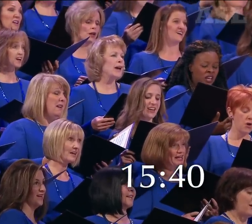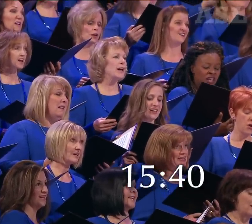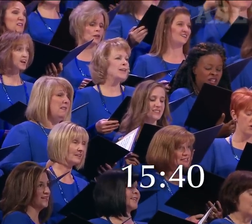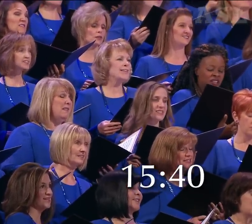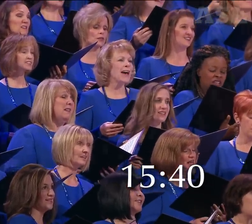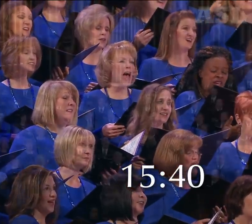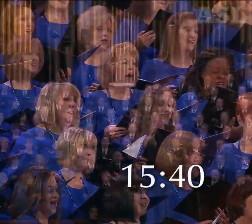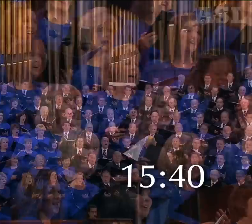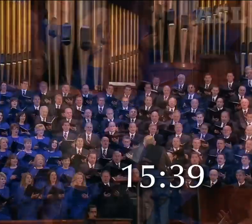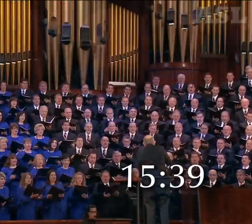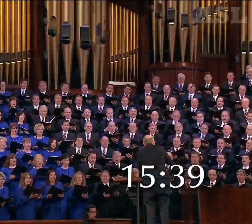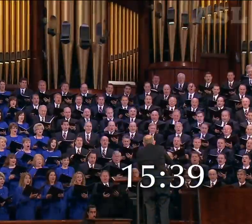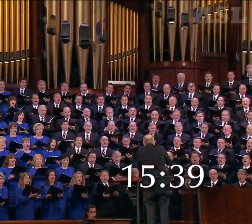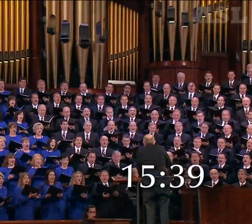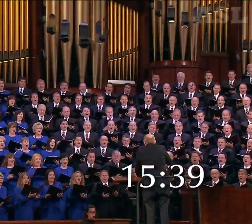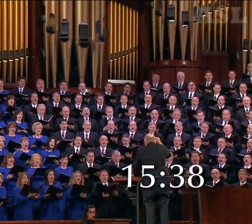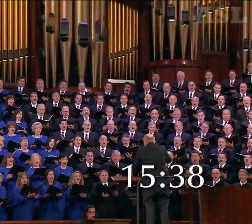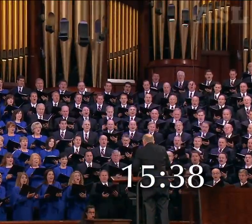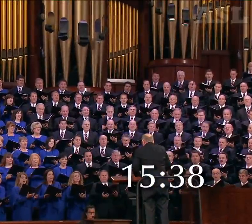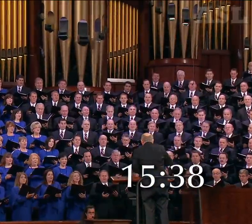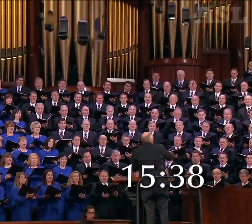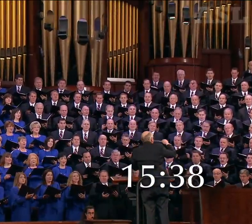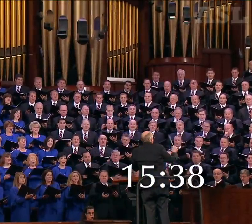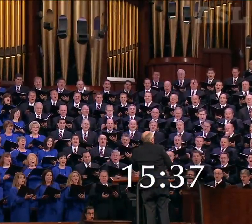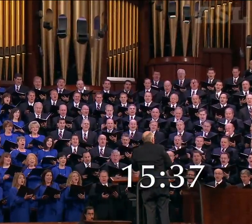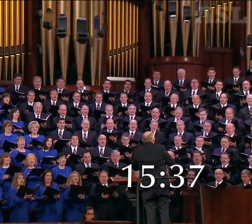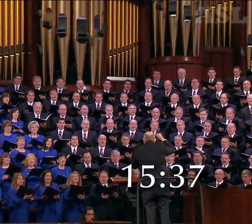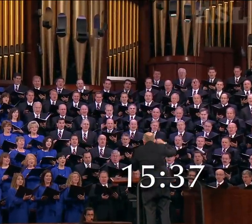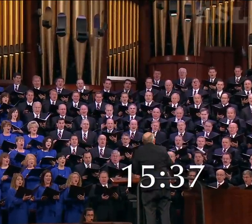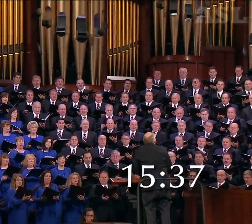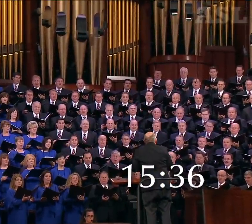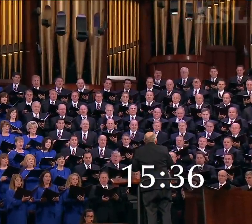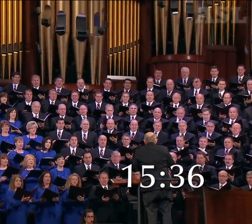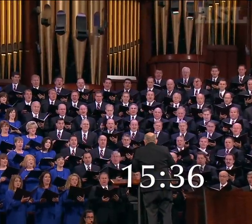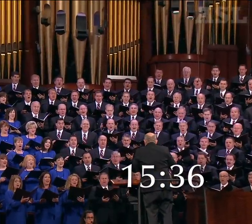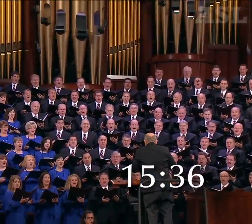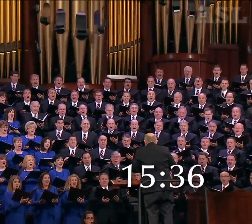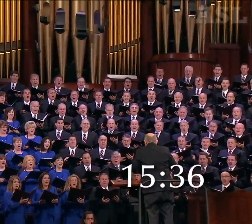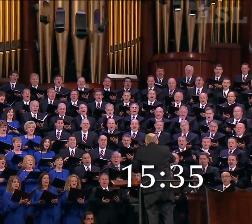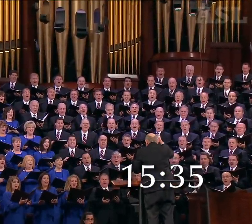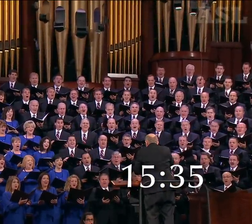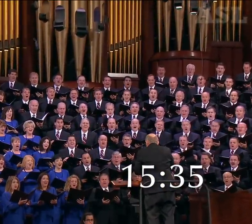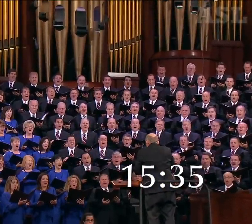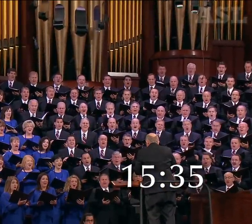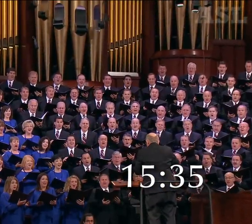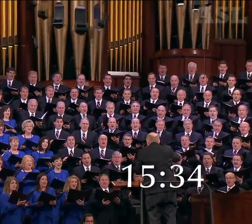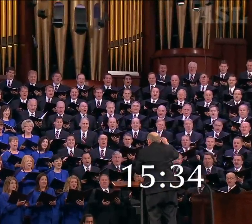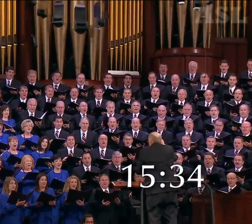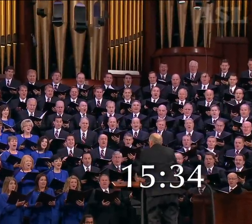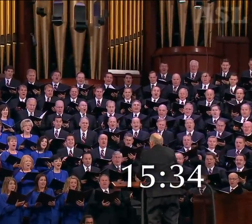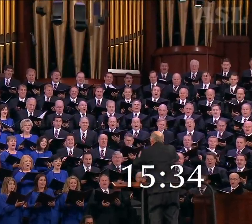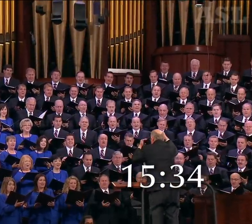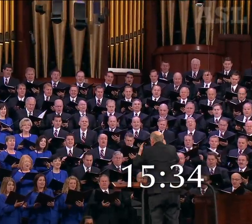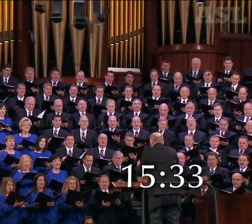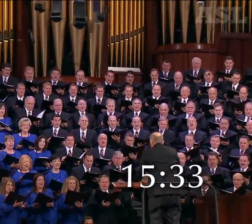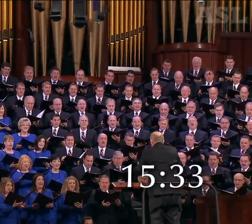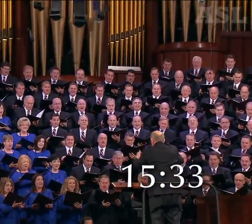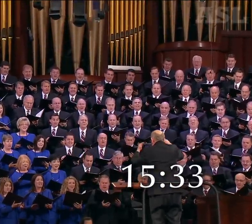THIS IS THE ENGLISH CLOSED CAPTION CHANNEL OF THE CHURCH OF JESUS CHRIST OF LATTER-DAY SAINTS.